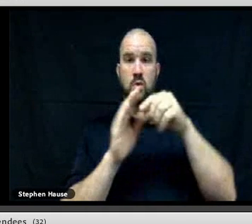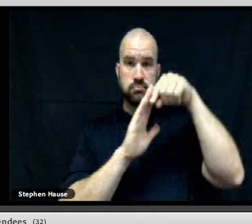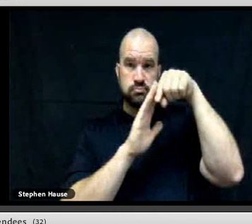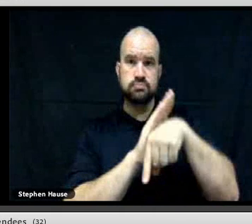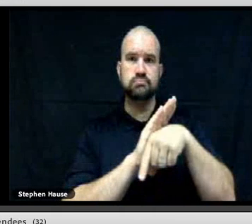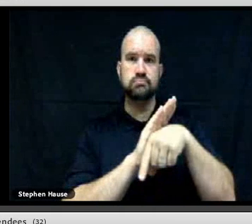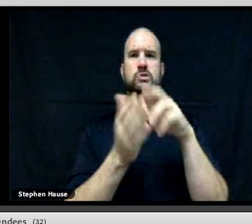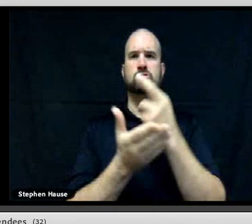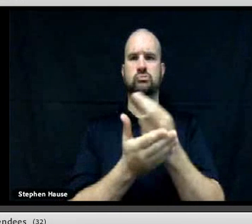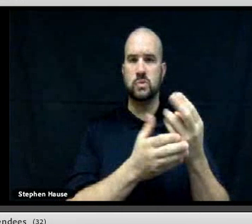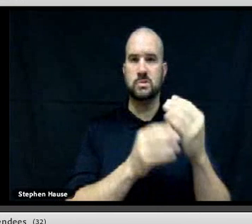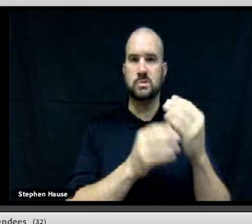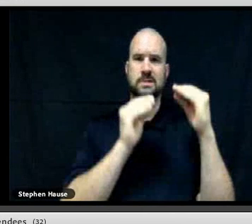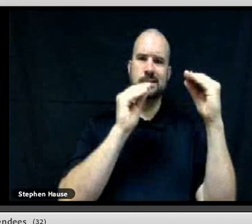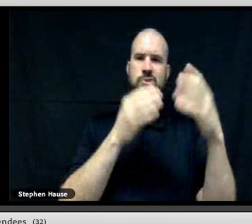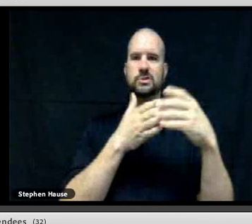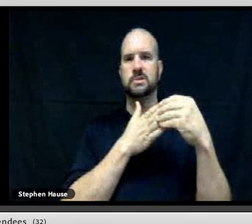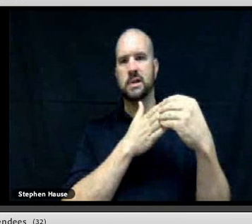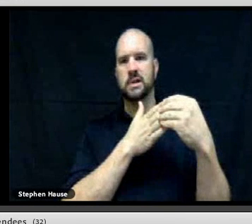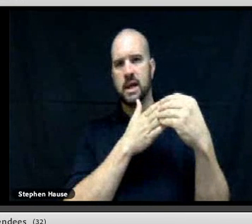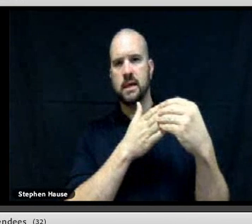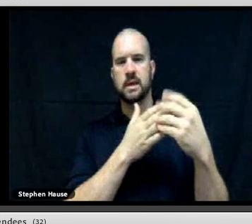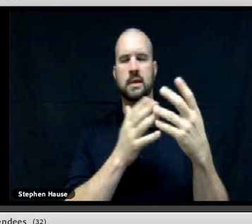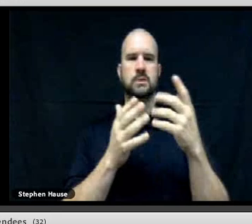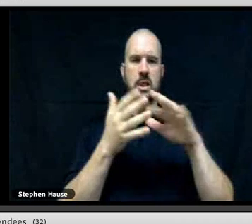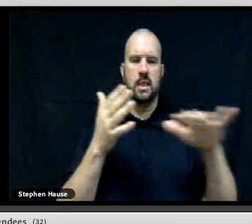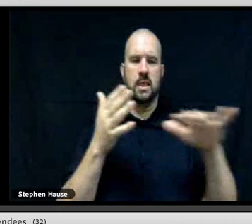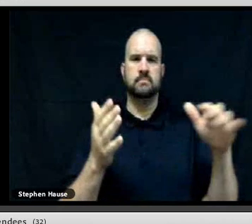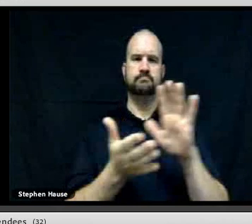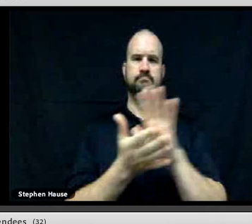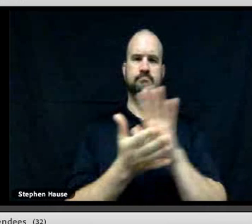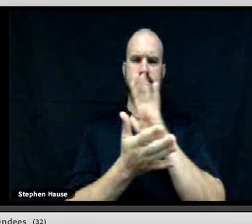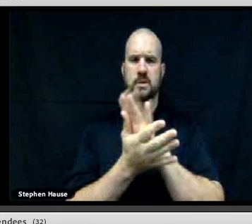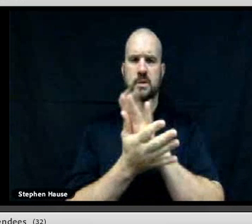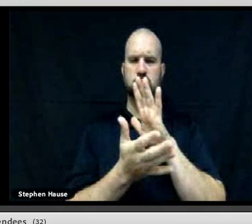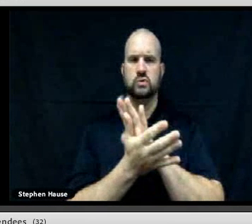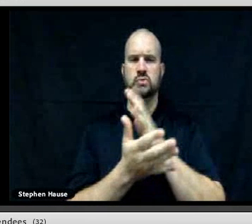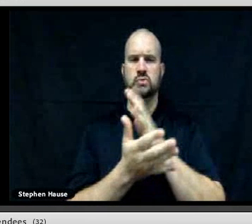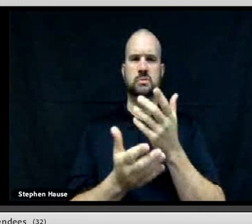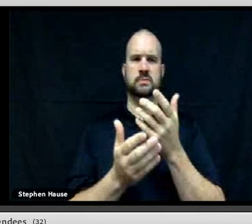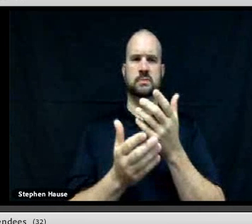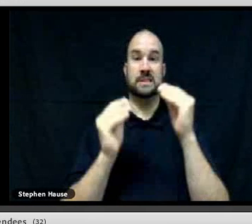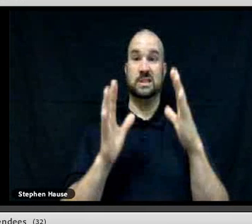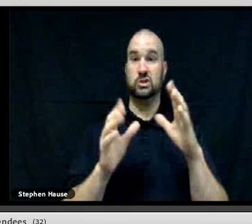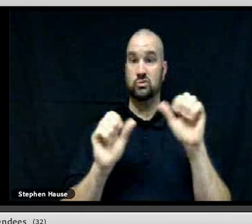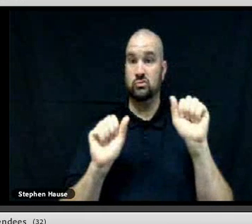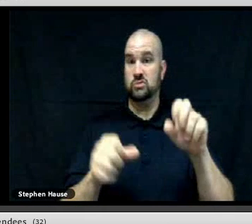so it provides discussion questions and different things like that, that teachers can use in their classroom,